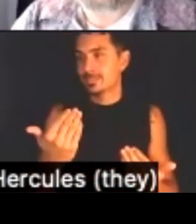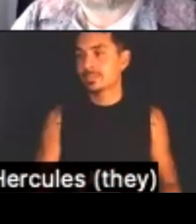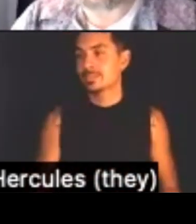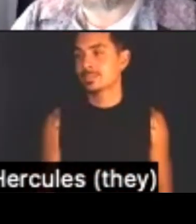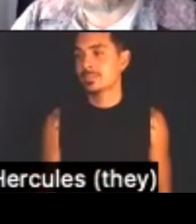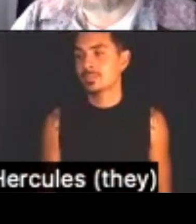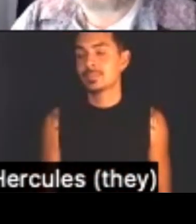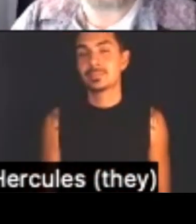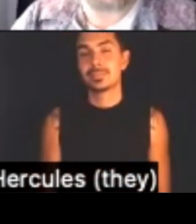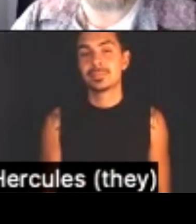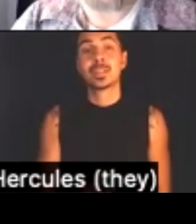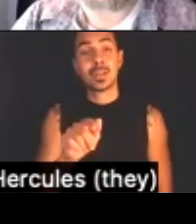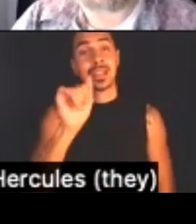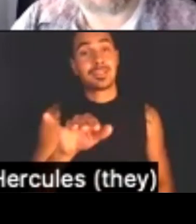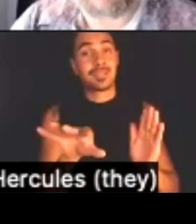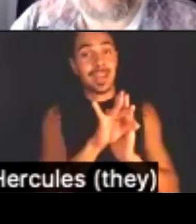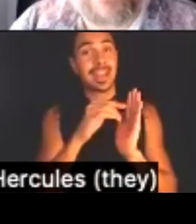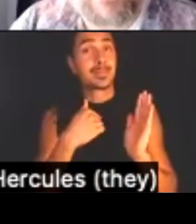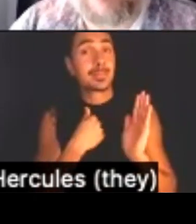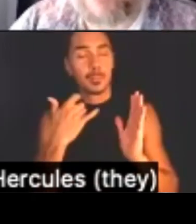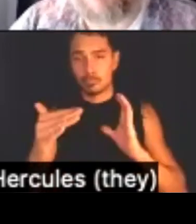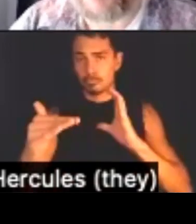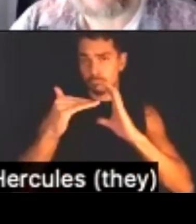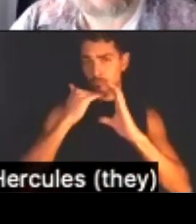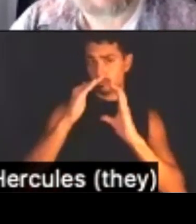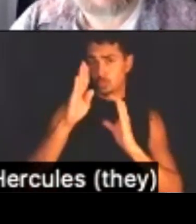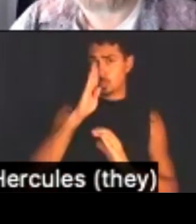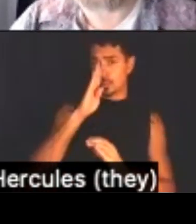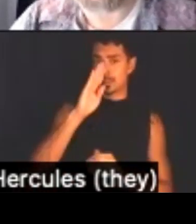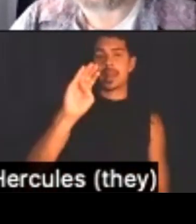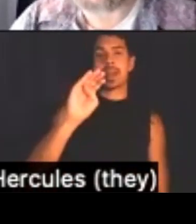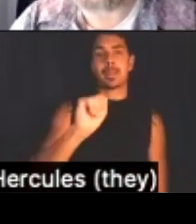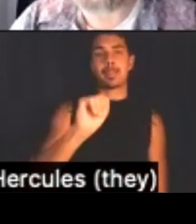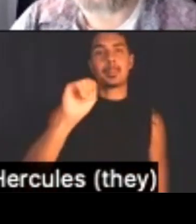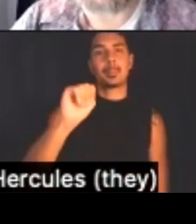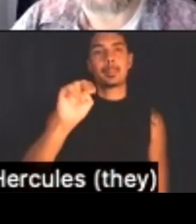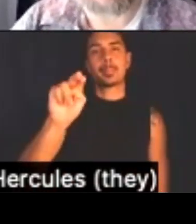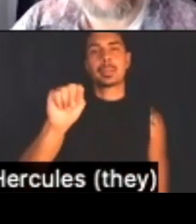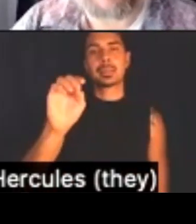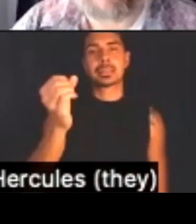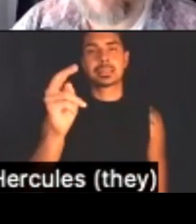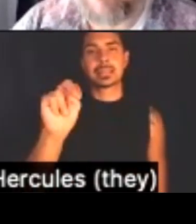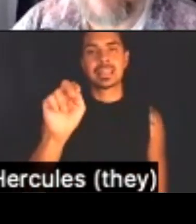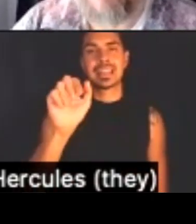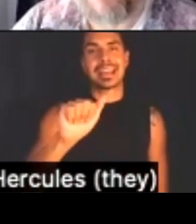You can also find me if you'd like to email me directly at mmunson@forge-forward.org.